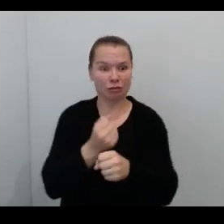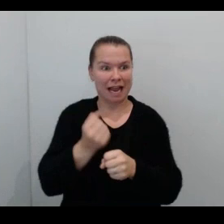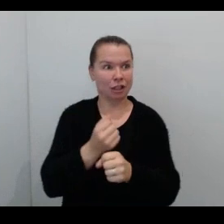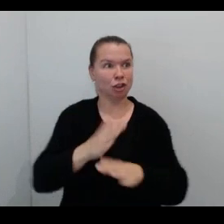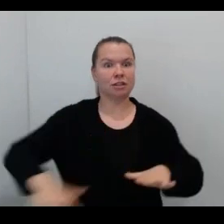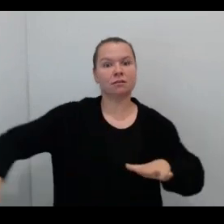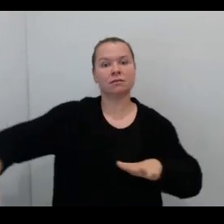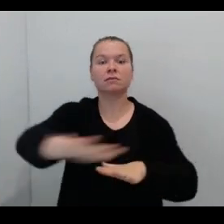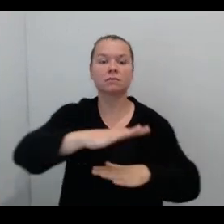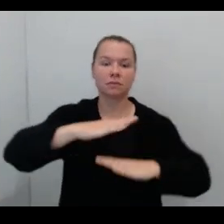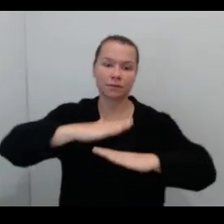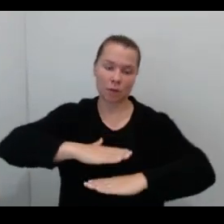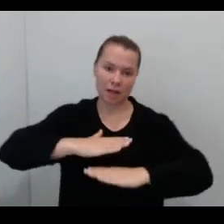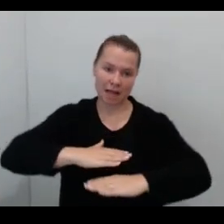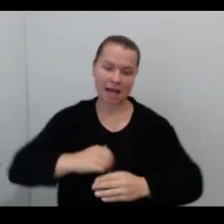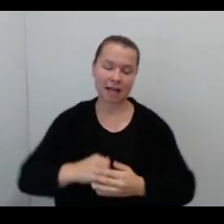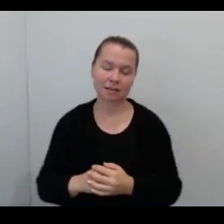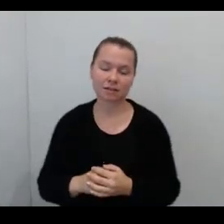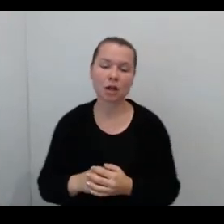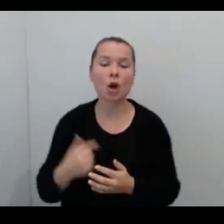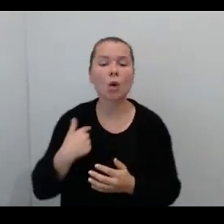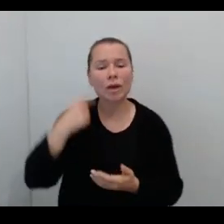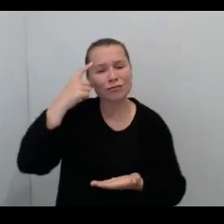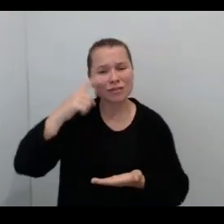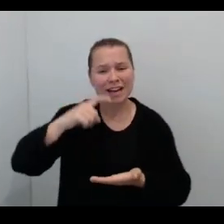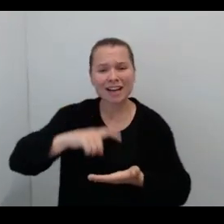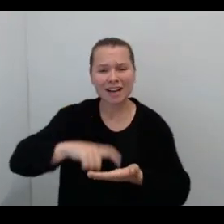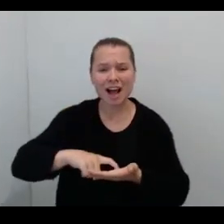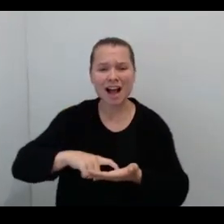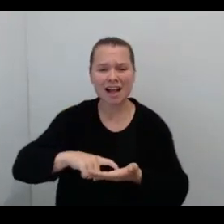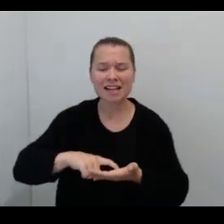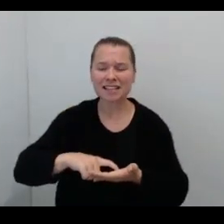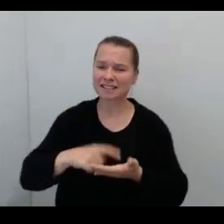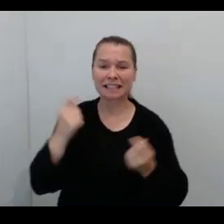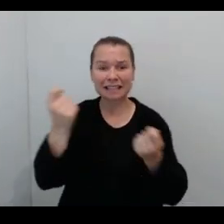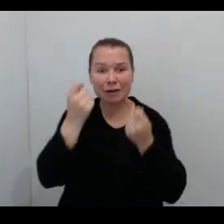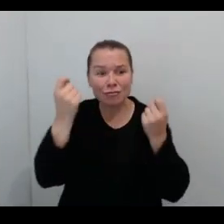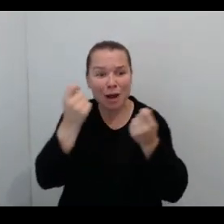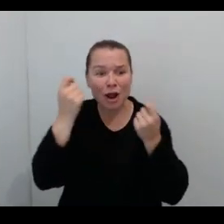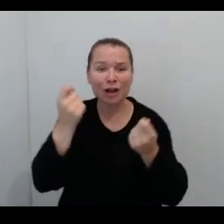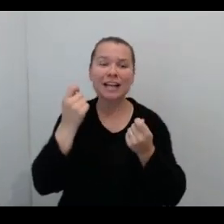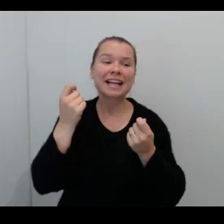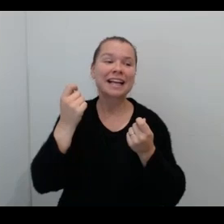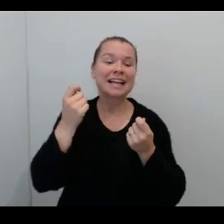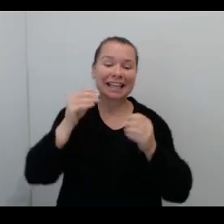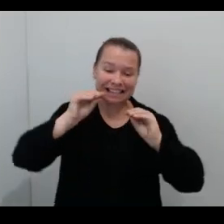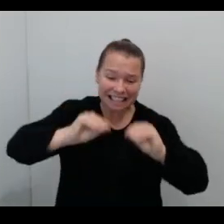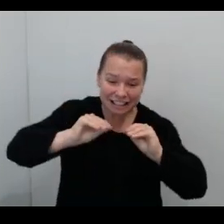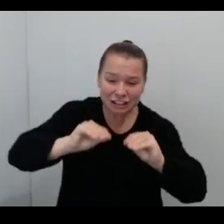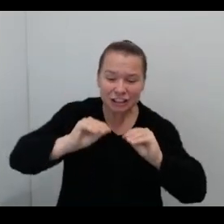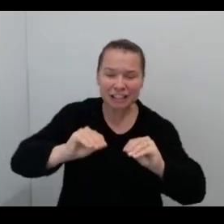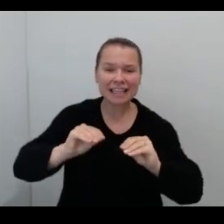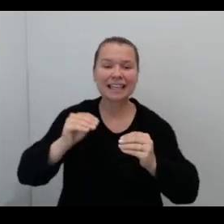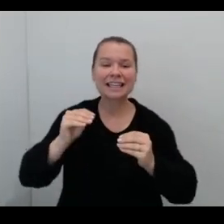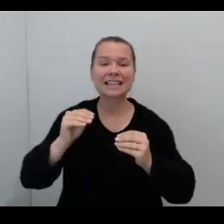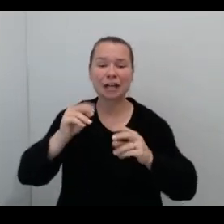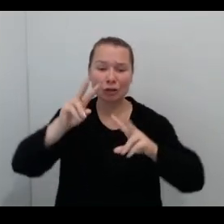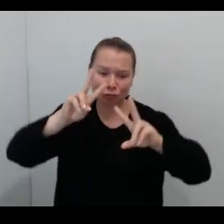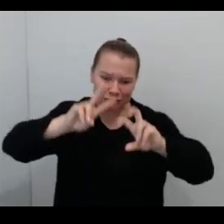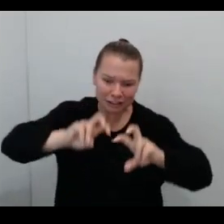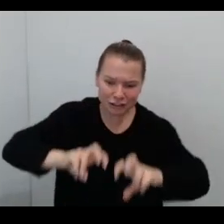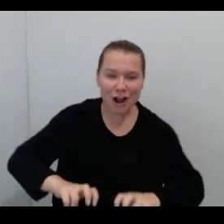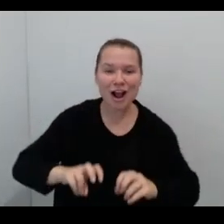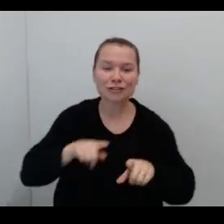these lands have always been places of ceremony, teaching, research and learning and acknowledging